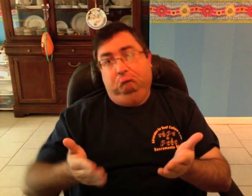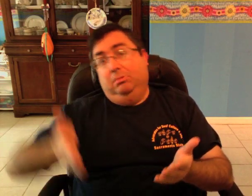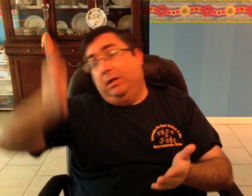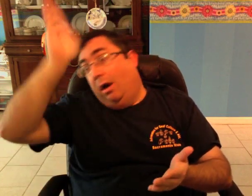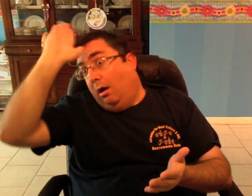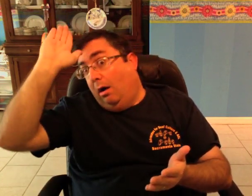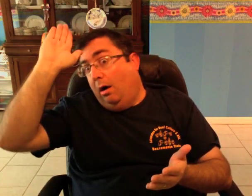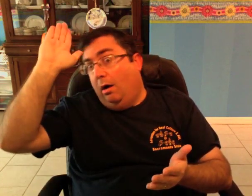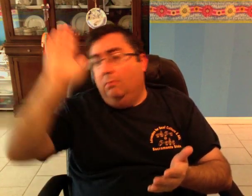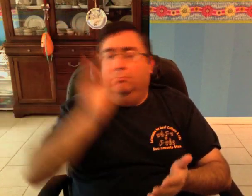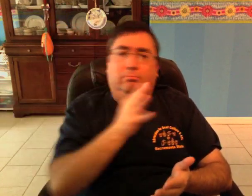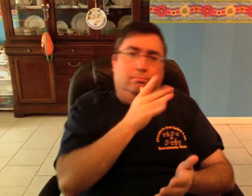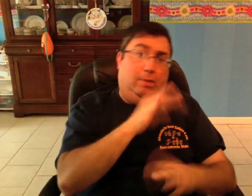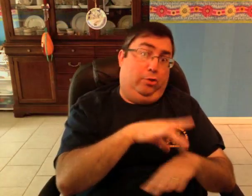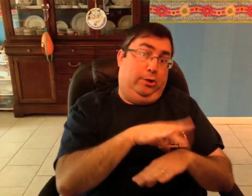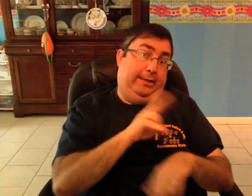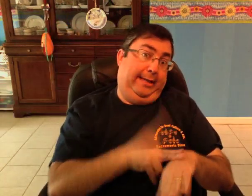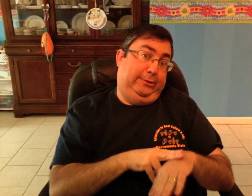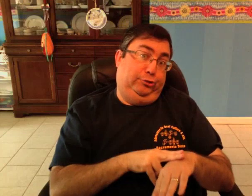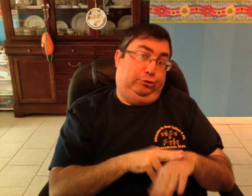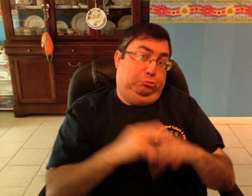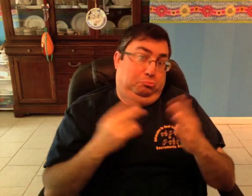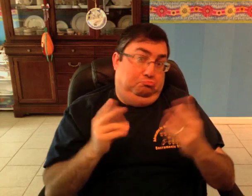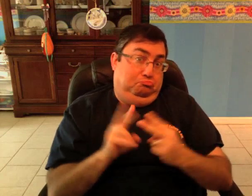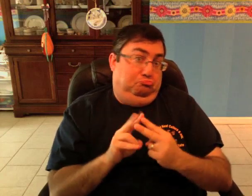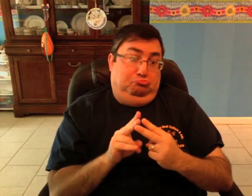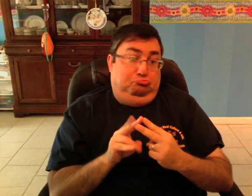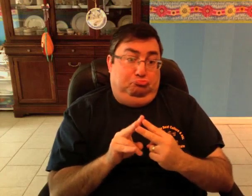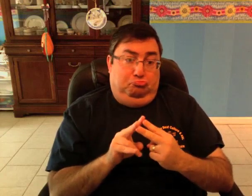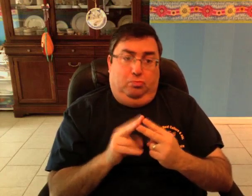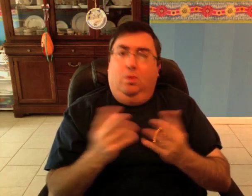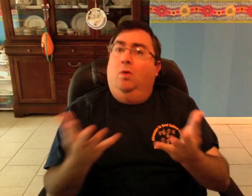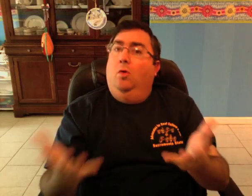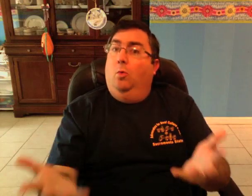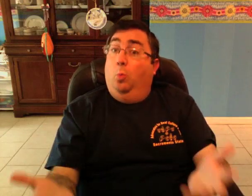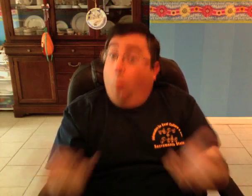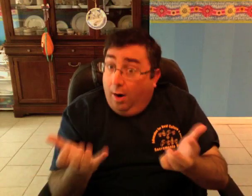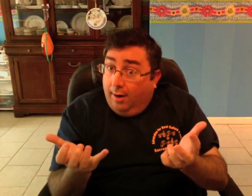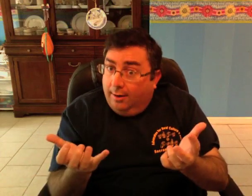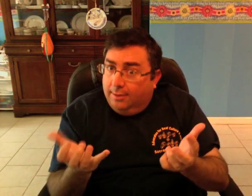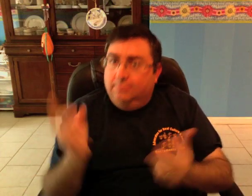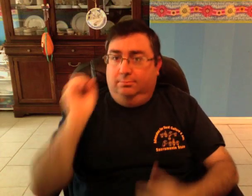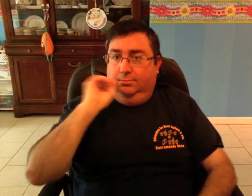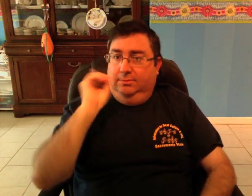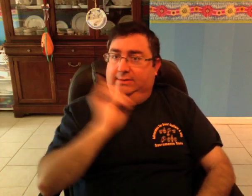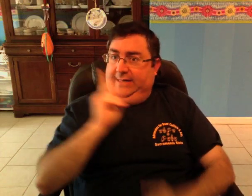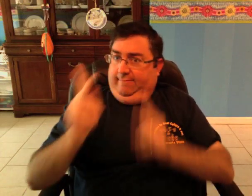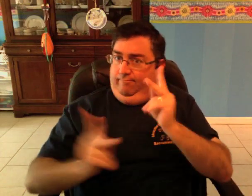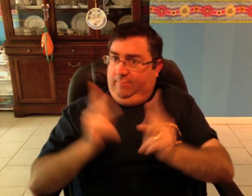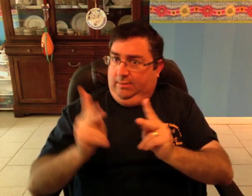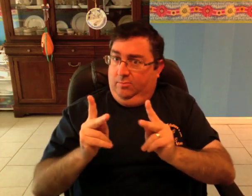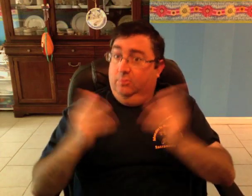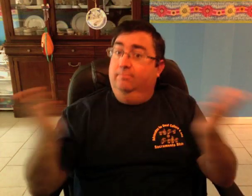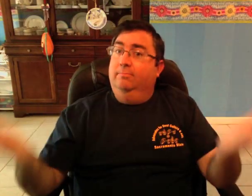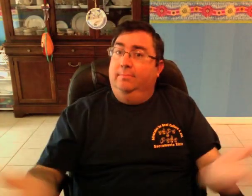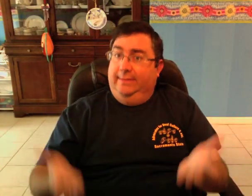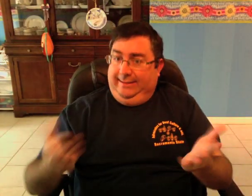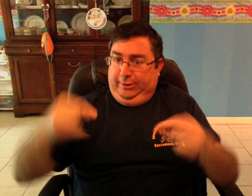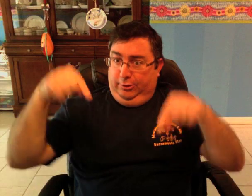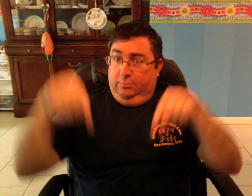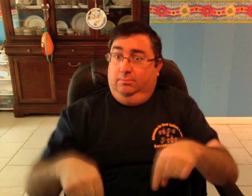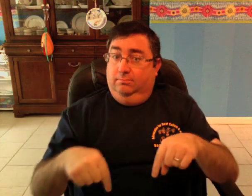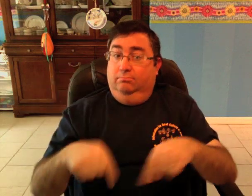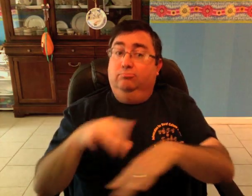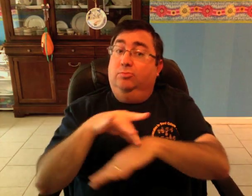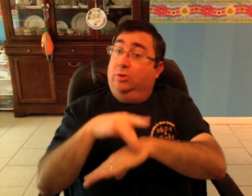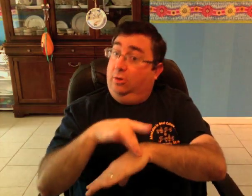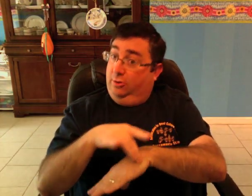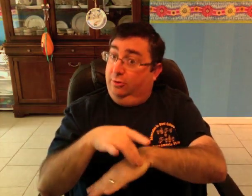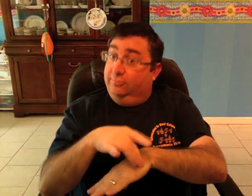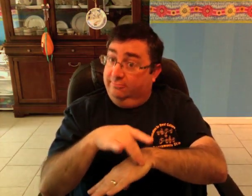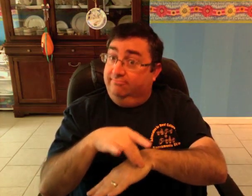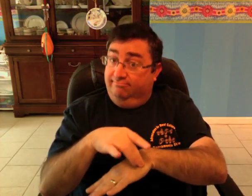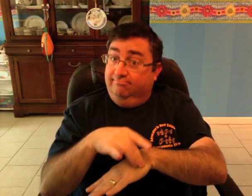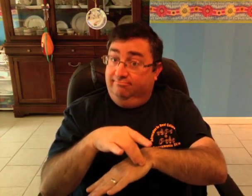and maybe, just MAYBE, God, or Mother Nature, WANTS Deaf people here on Earth!